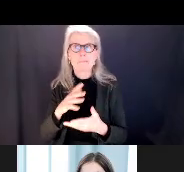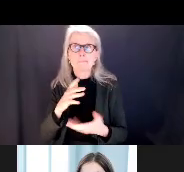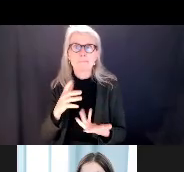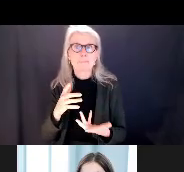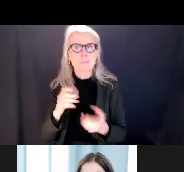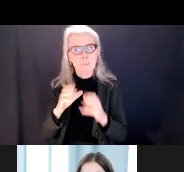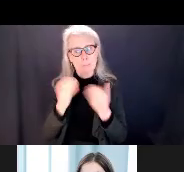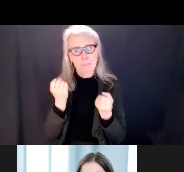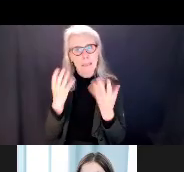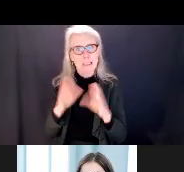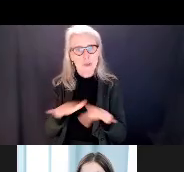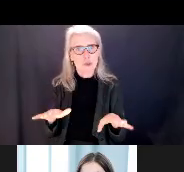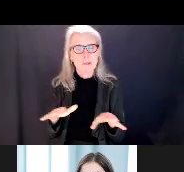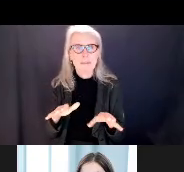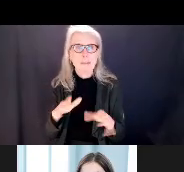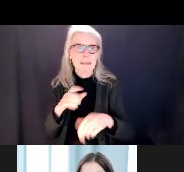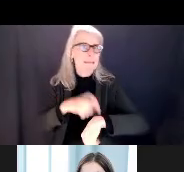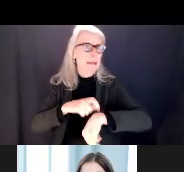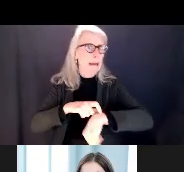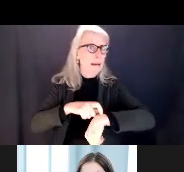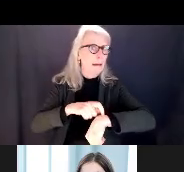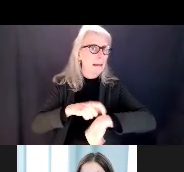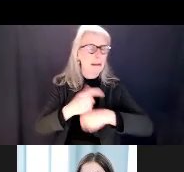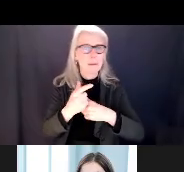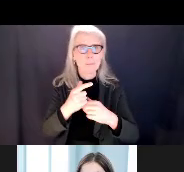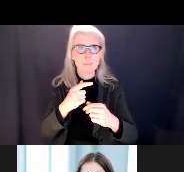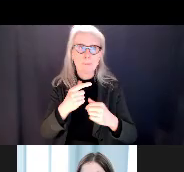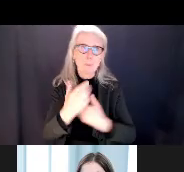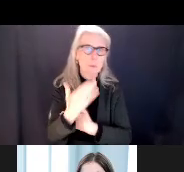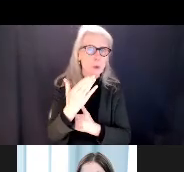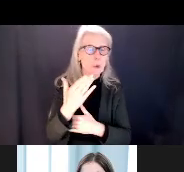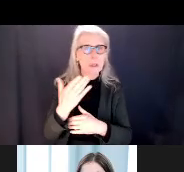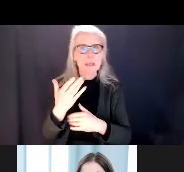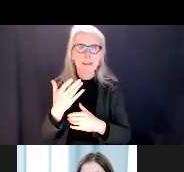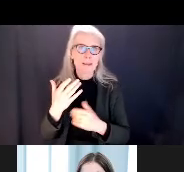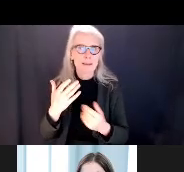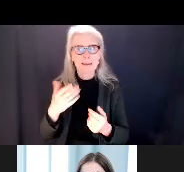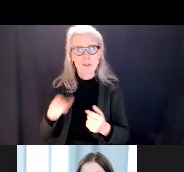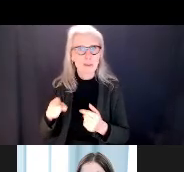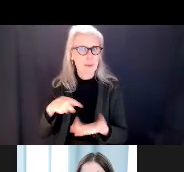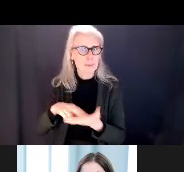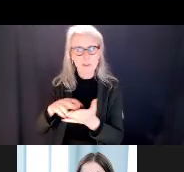children have appointments with specialists, so they get pulled from school quite frequently. So,